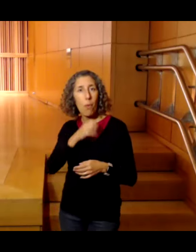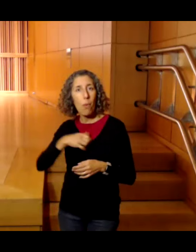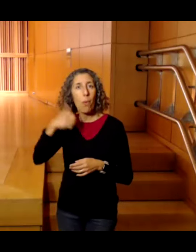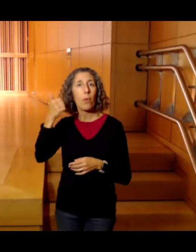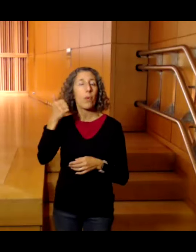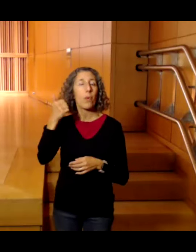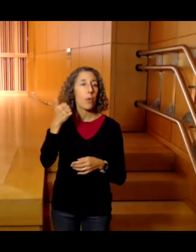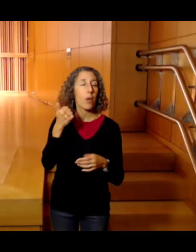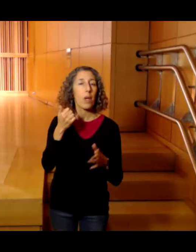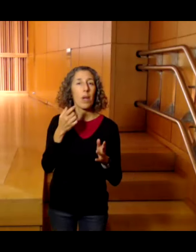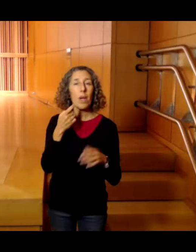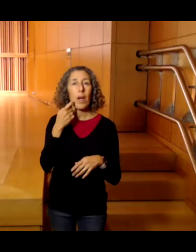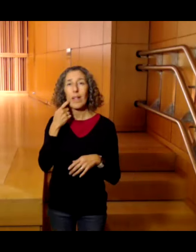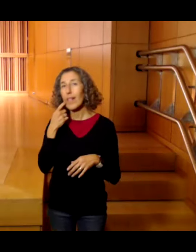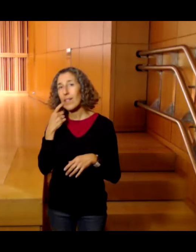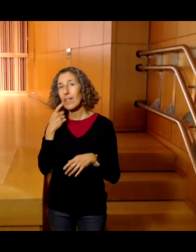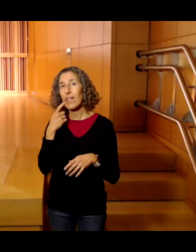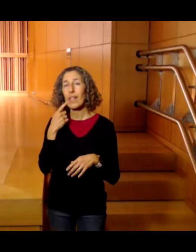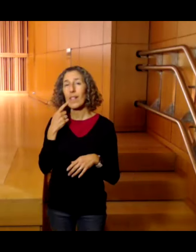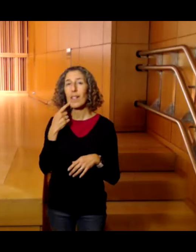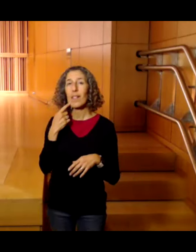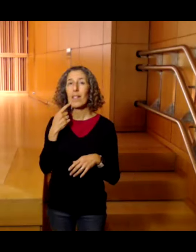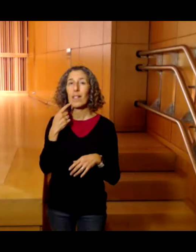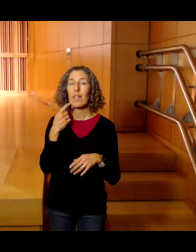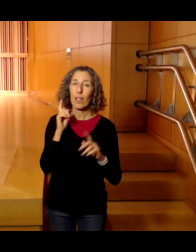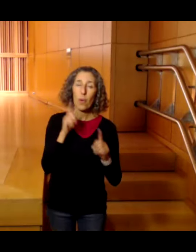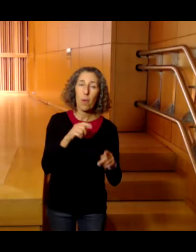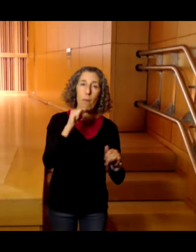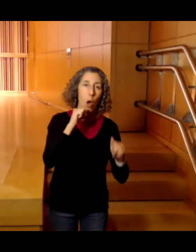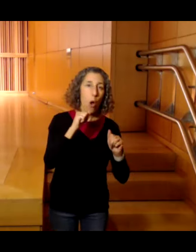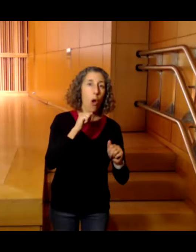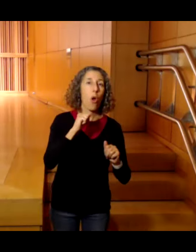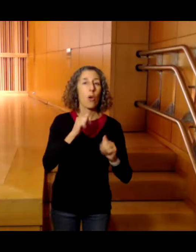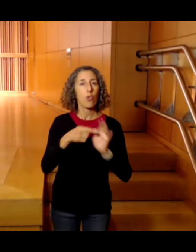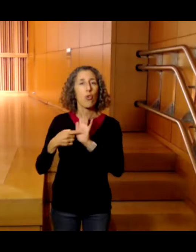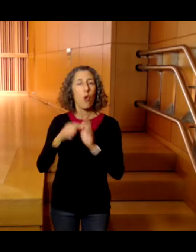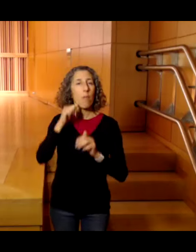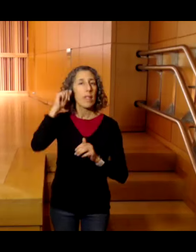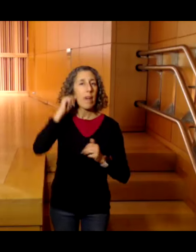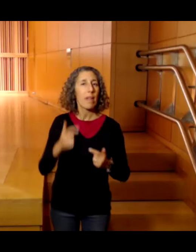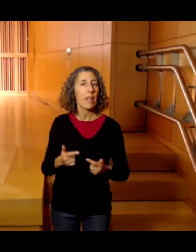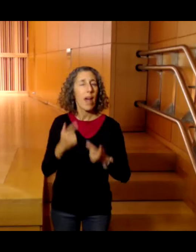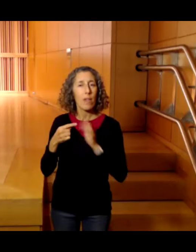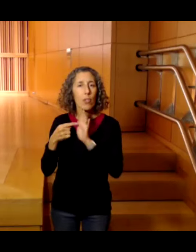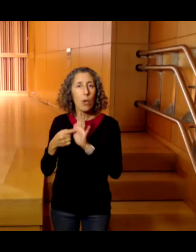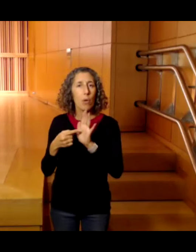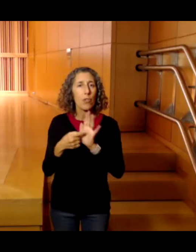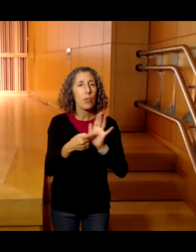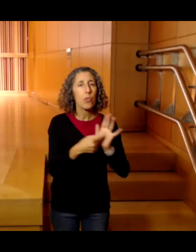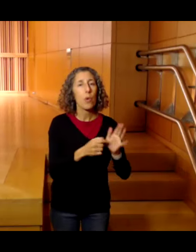pit to the slayered articulation of the speakeasy. Stating the matter more savagely still.